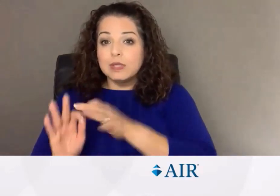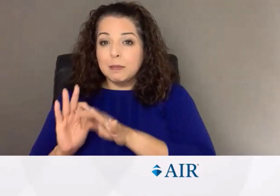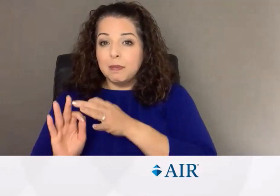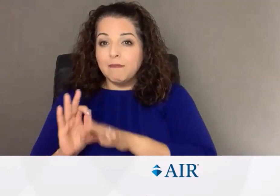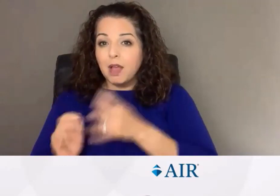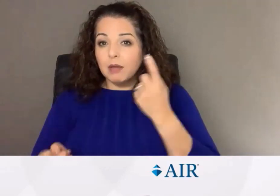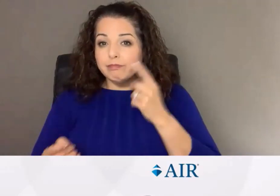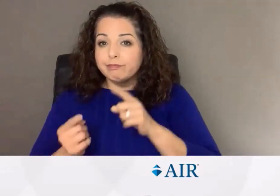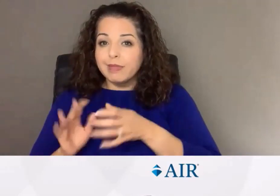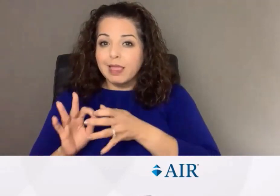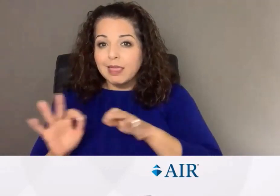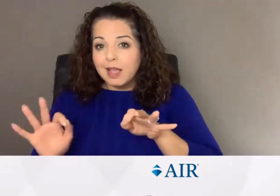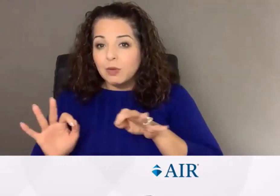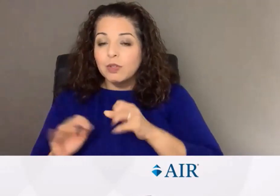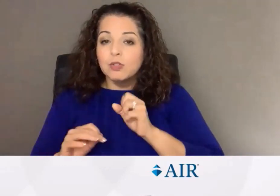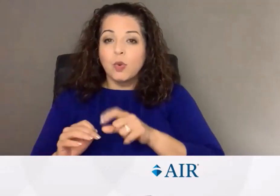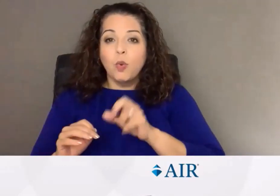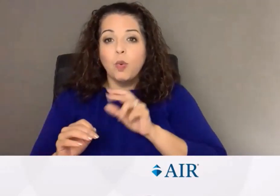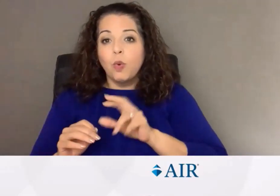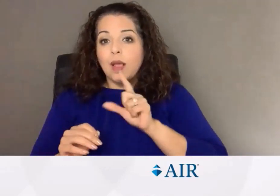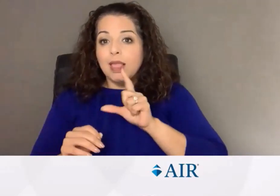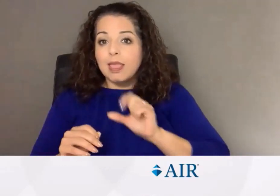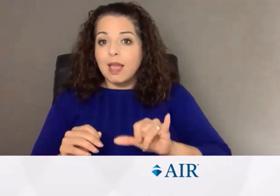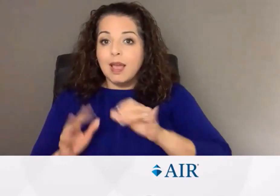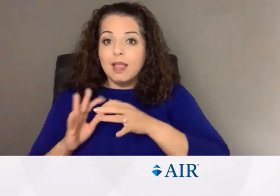or make it lay language for patient to understand